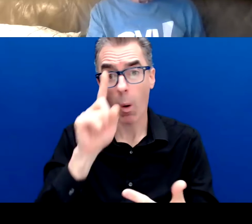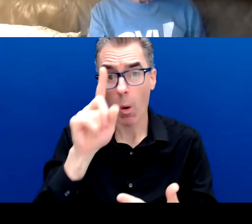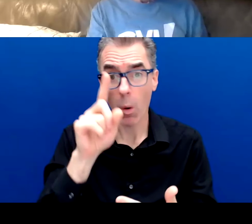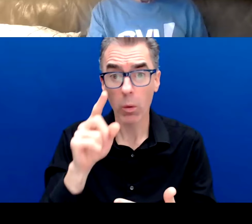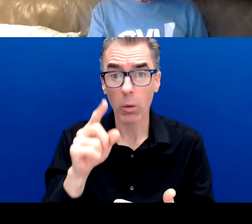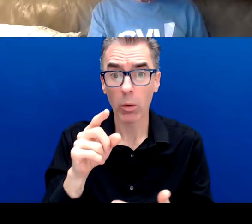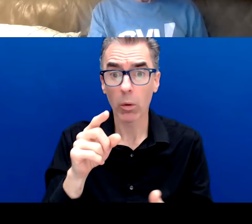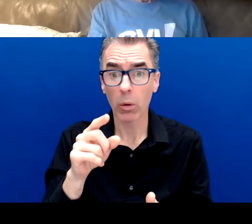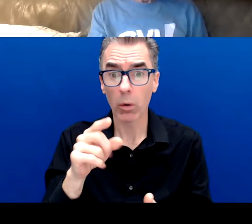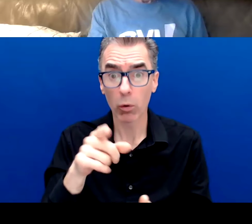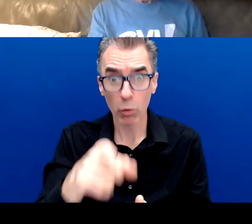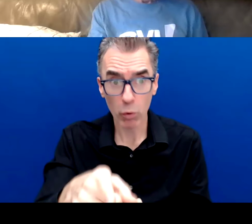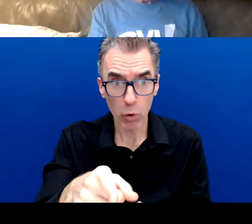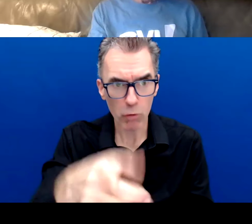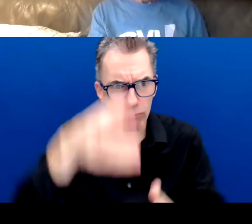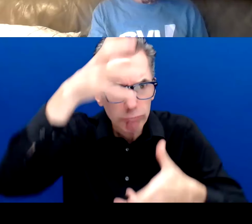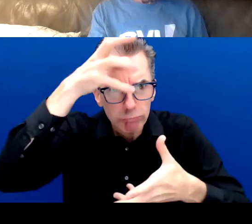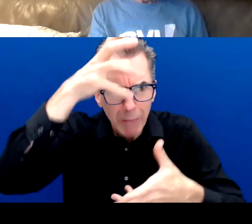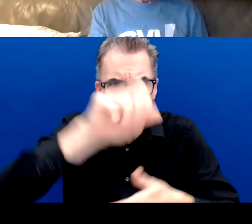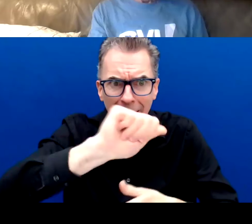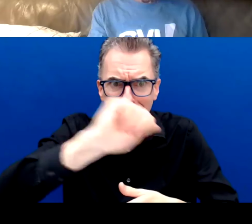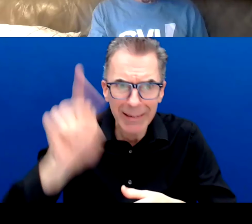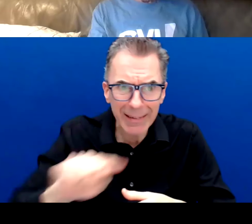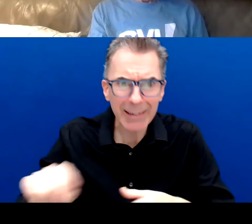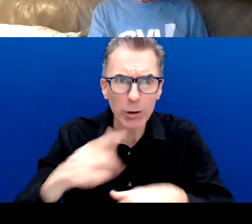and being a professional at Early Alert, that's the only communication with us.